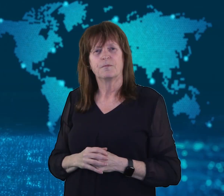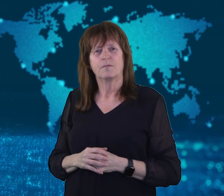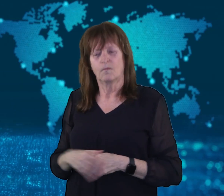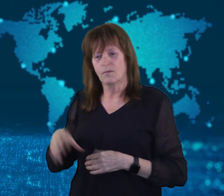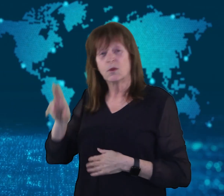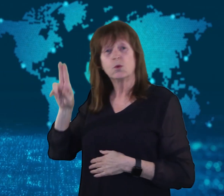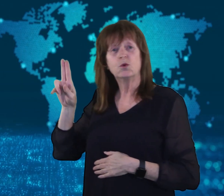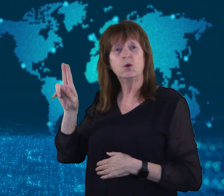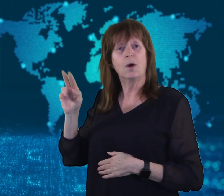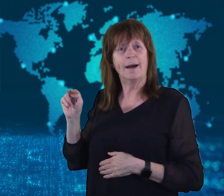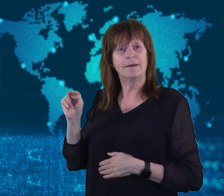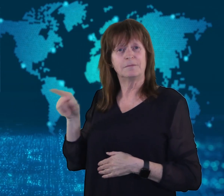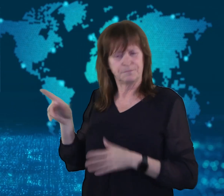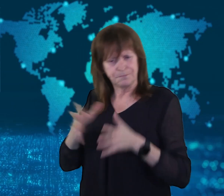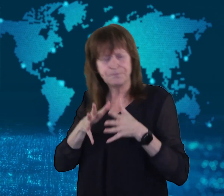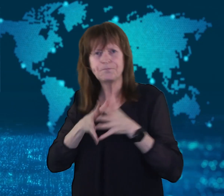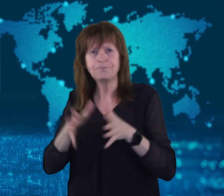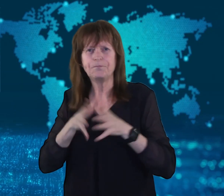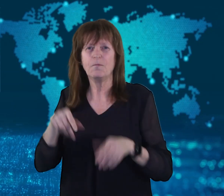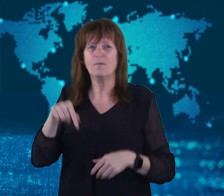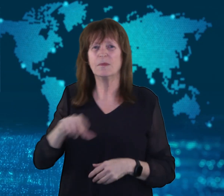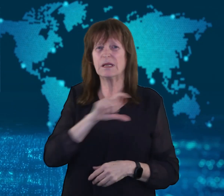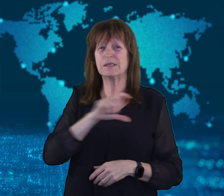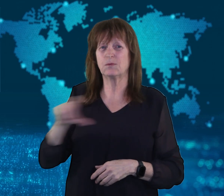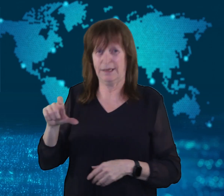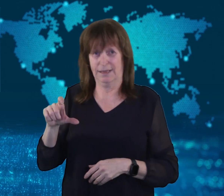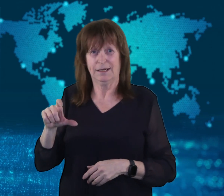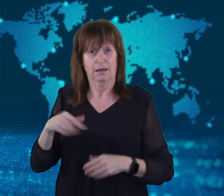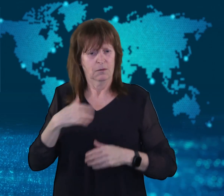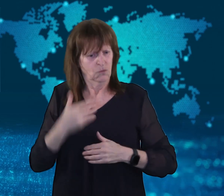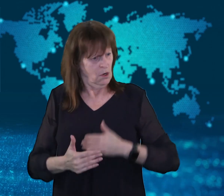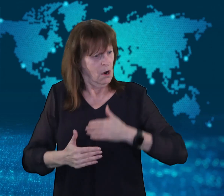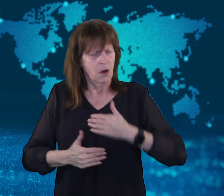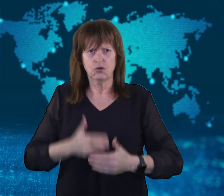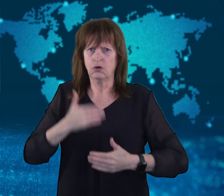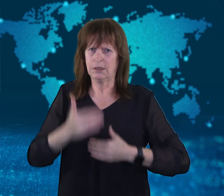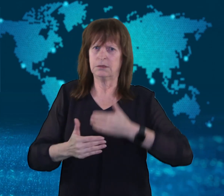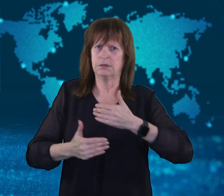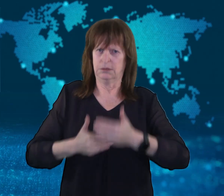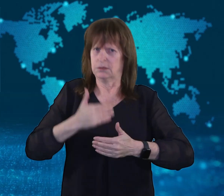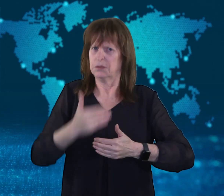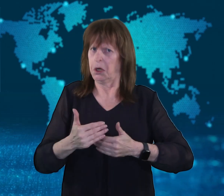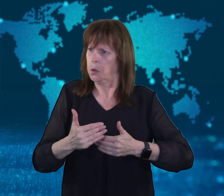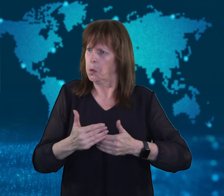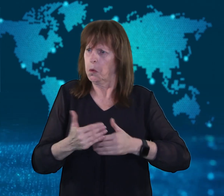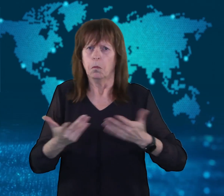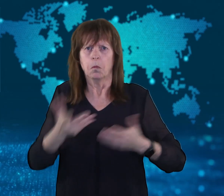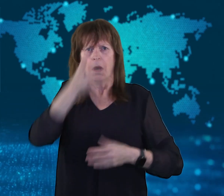[GEORGIA]: The United Nations (UN) reported this week that progress toward